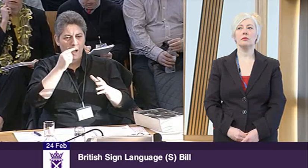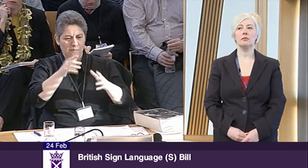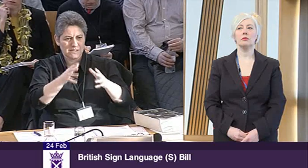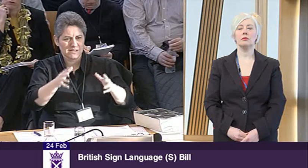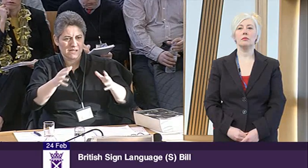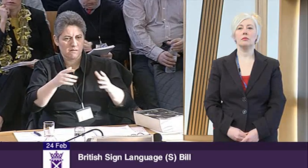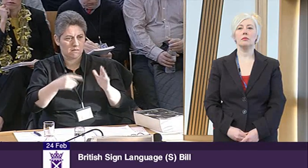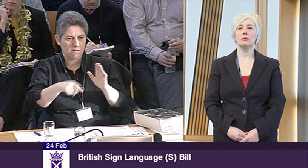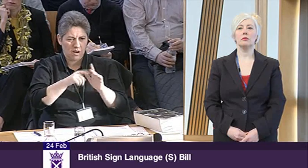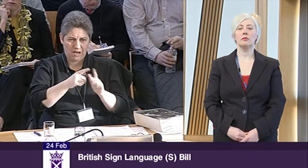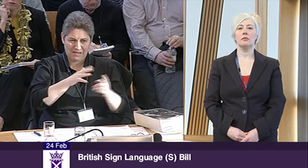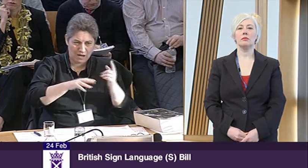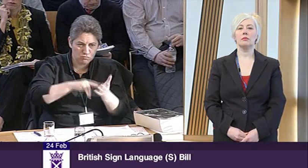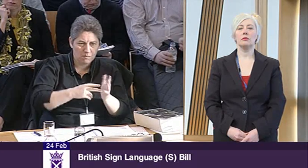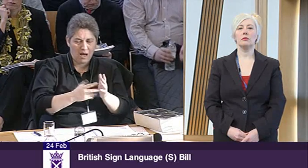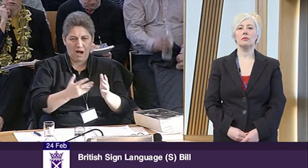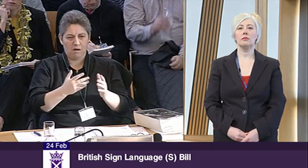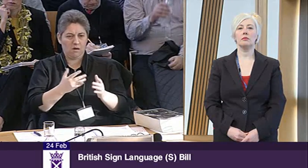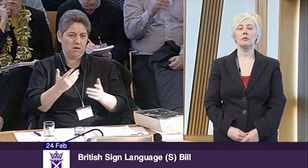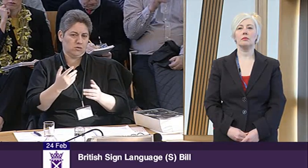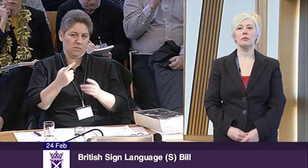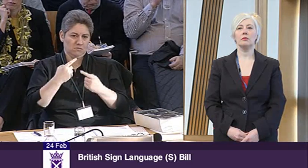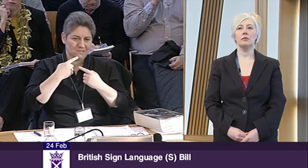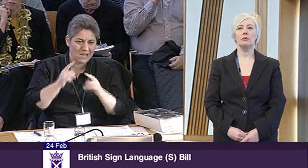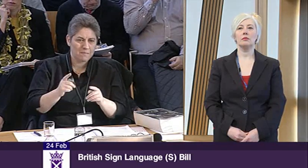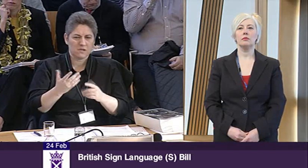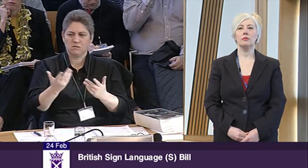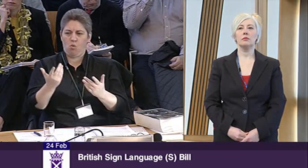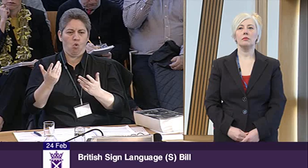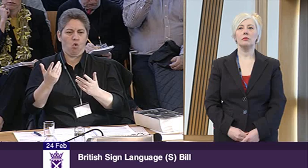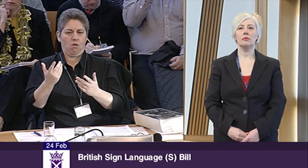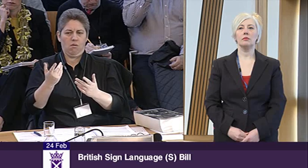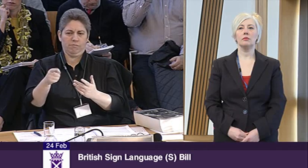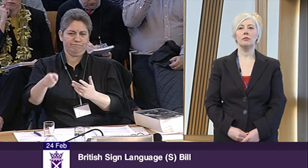We are ready to roll up our sleeves and do the hard work to build on the proposed national